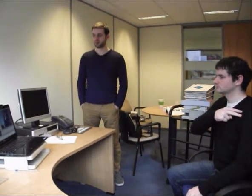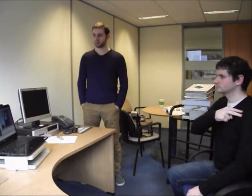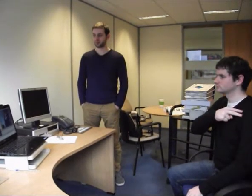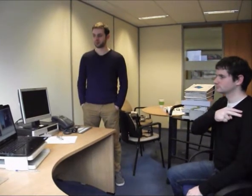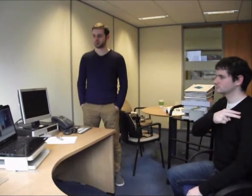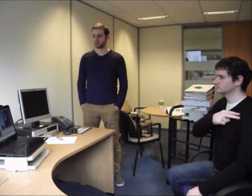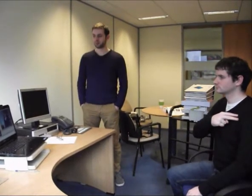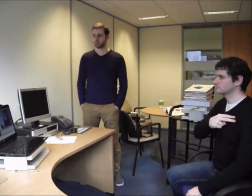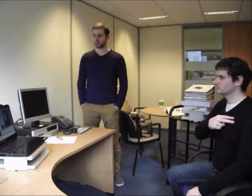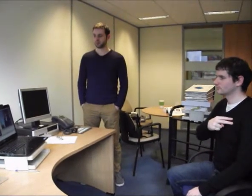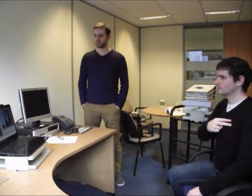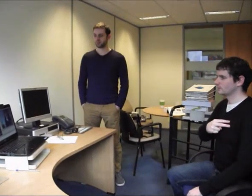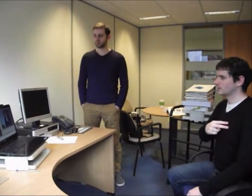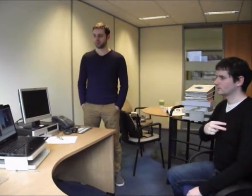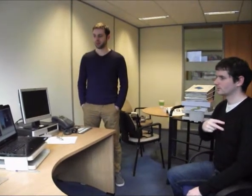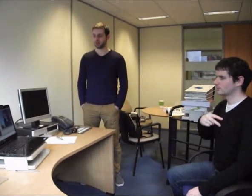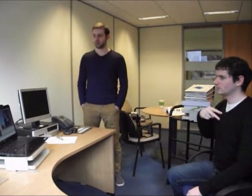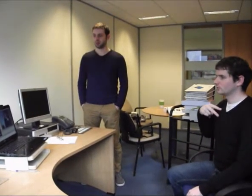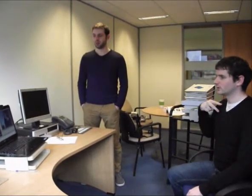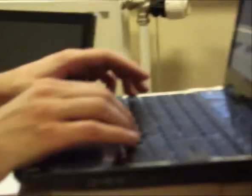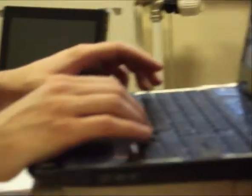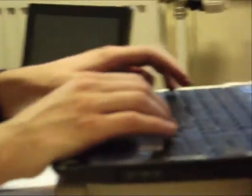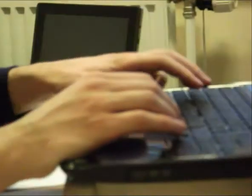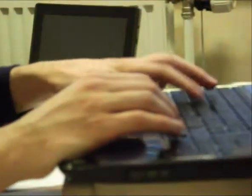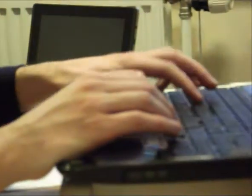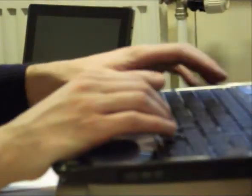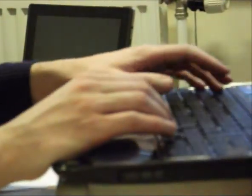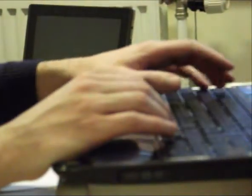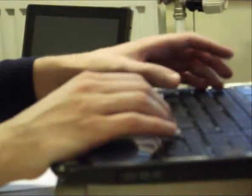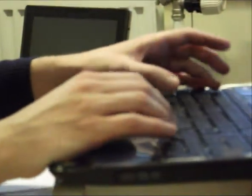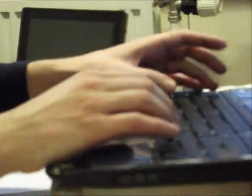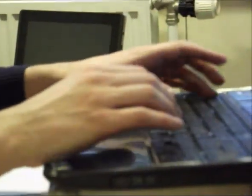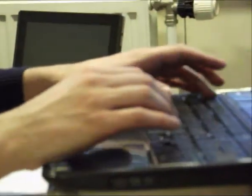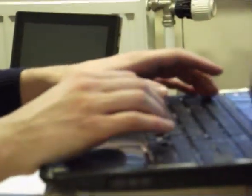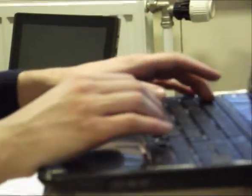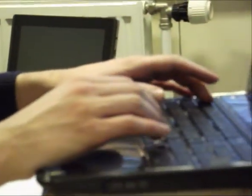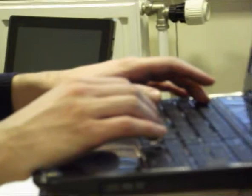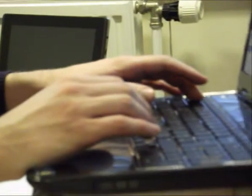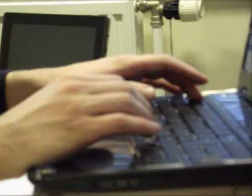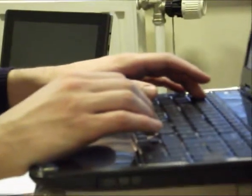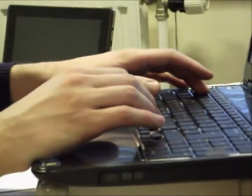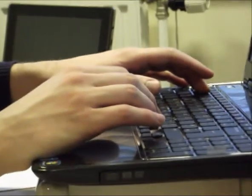When someone signs into the laptop's camera, PSLT will translate the signs in real time.